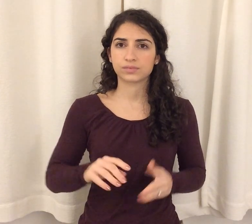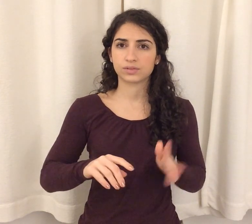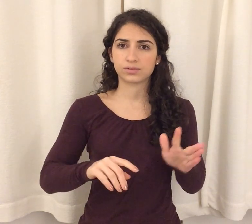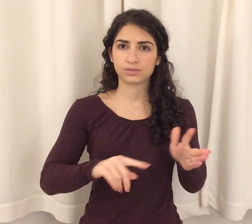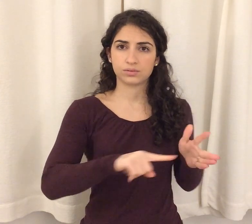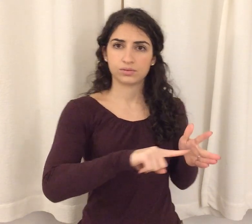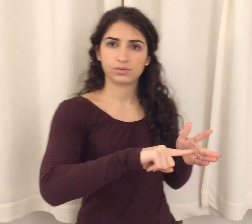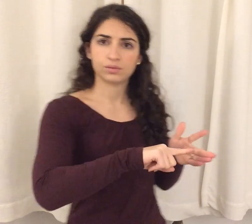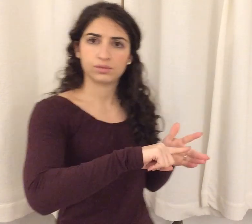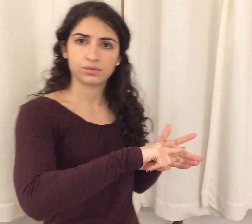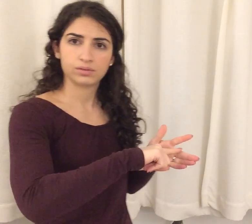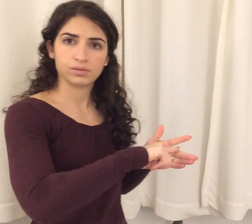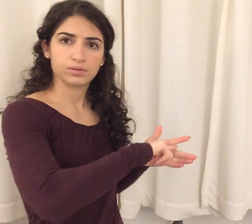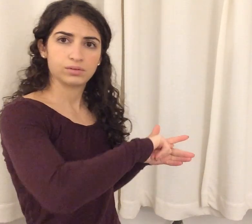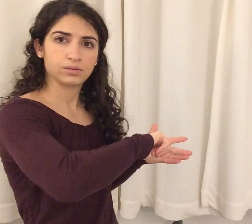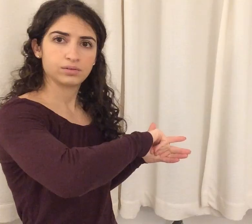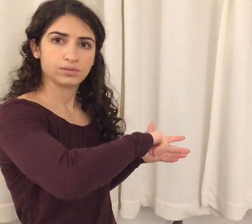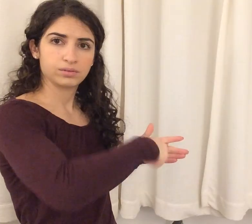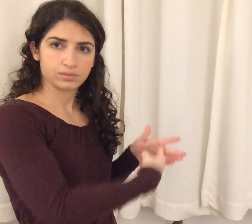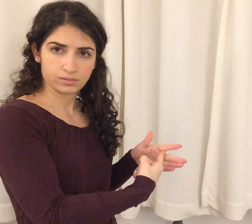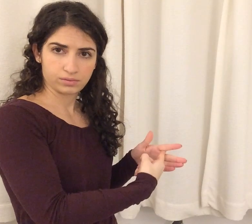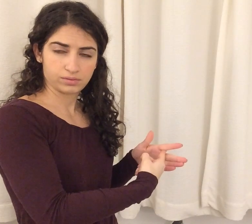When you need to know when something began, sign START,